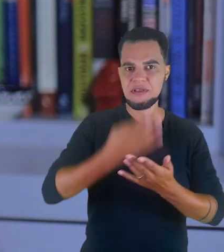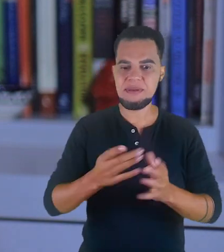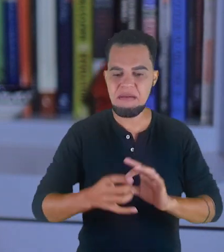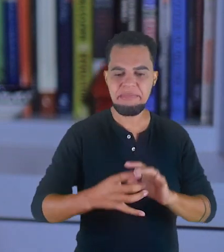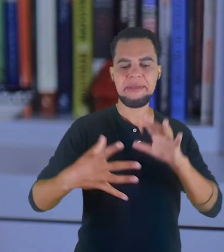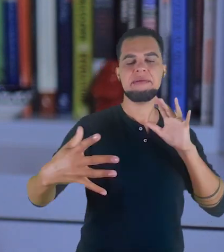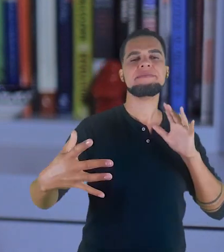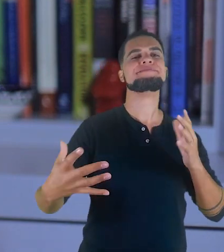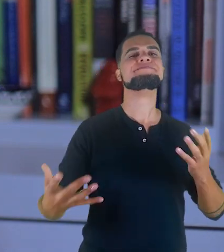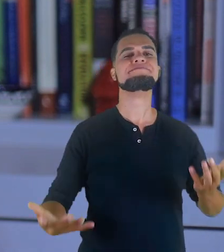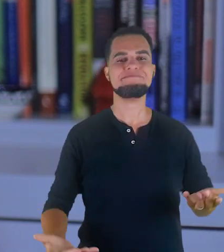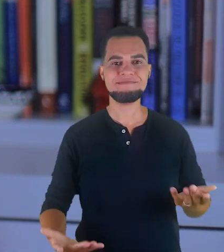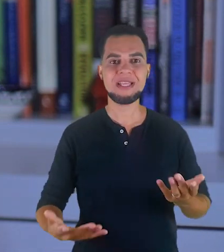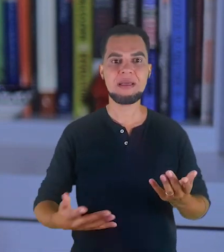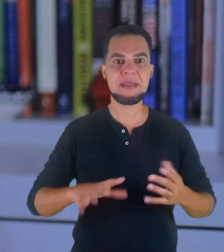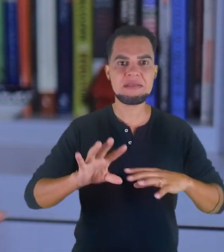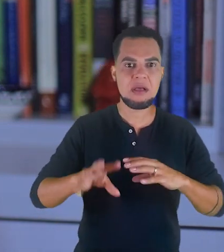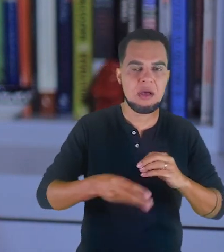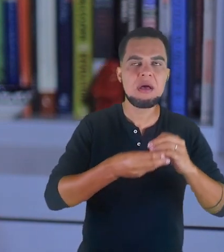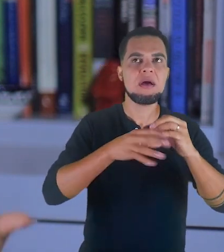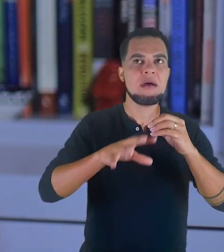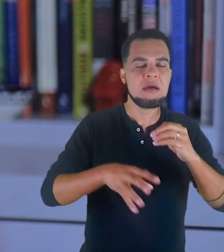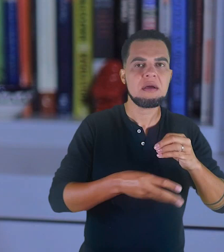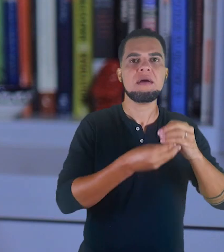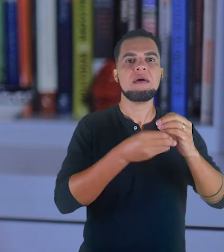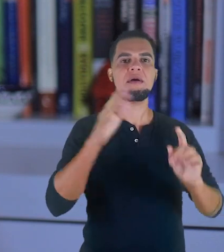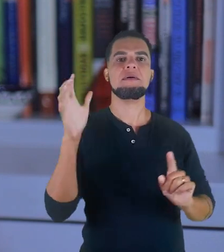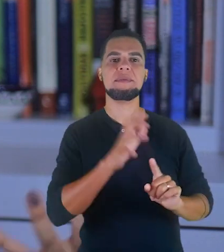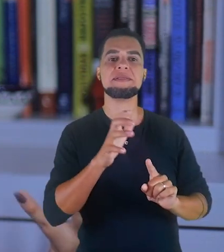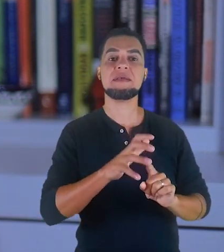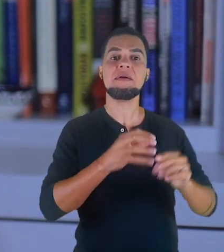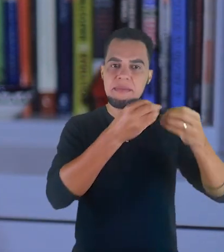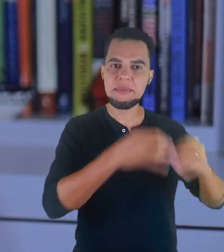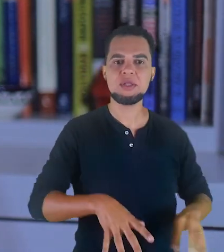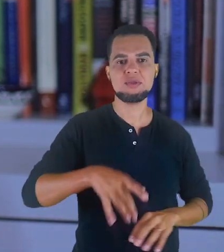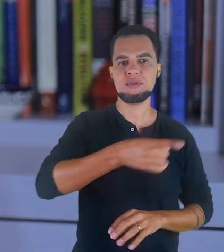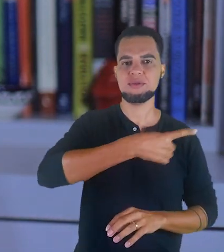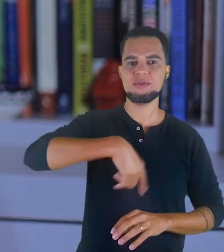and are things that end up contributing to structures of oppression that affect our allies.